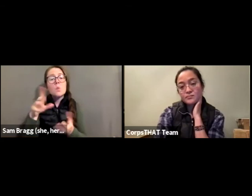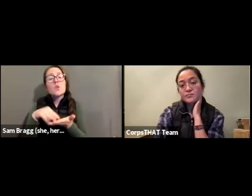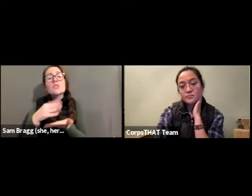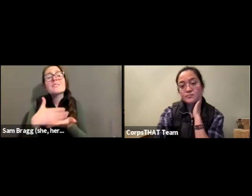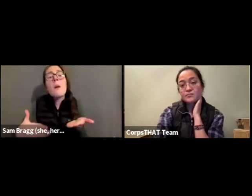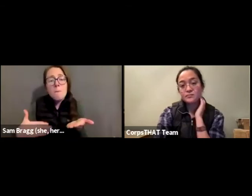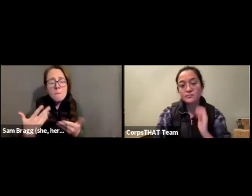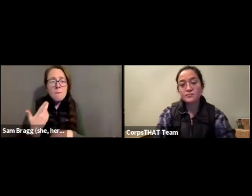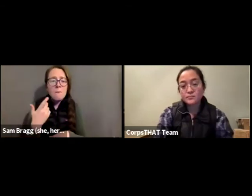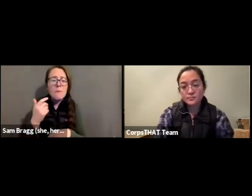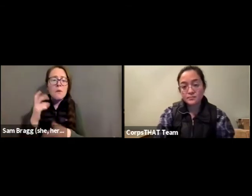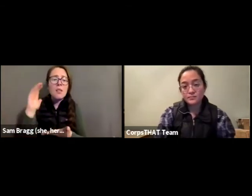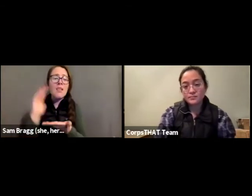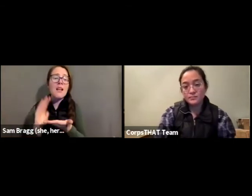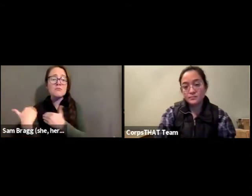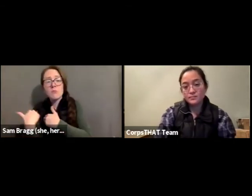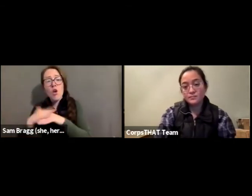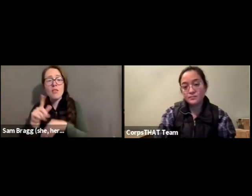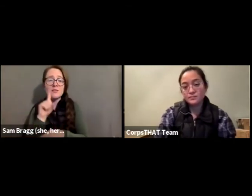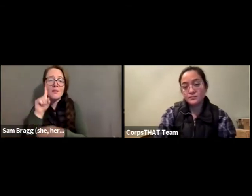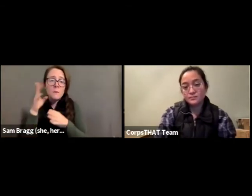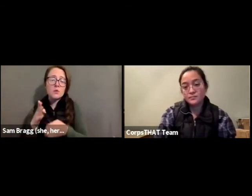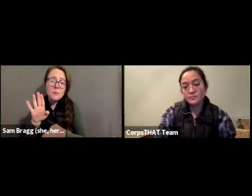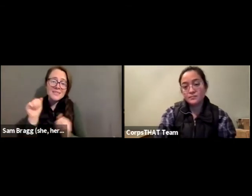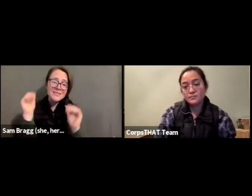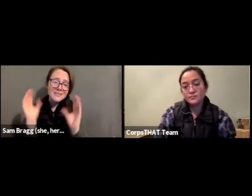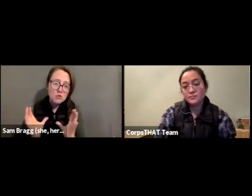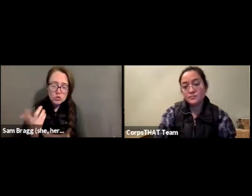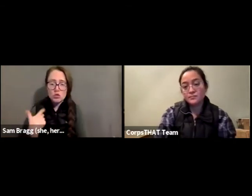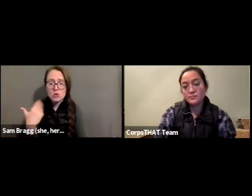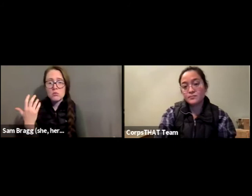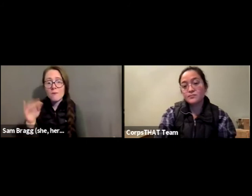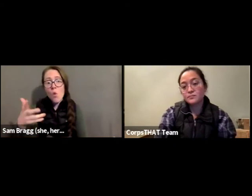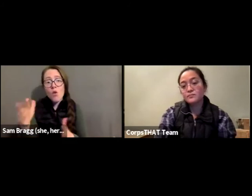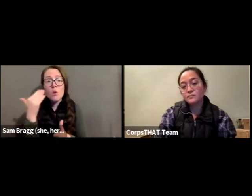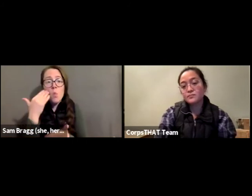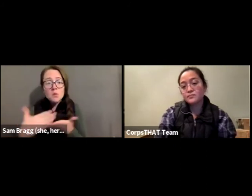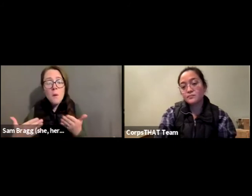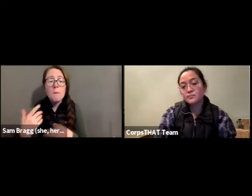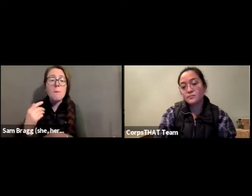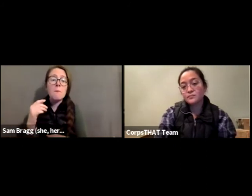for that communication barrier to be lessened and put that responsibility a little less on the deaf